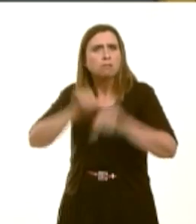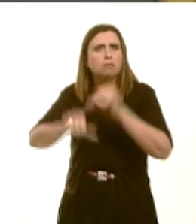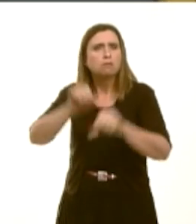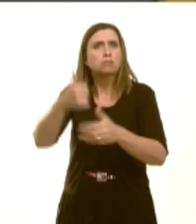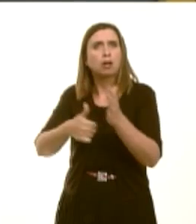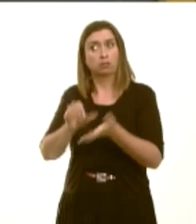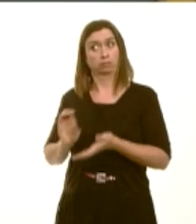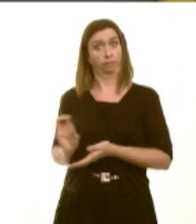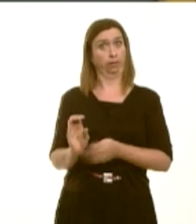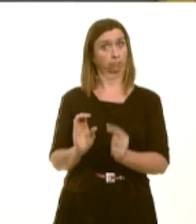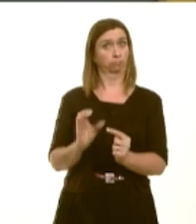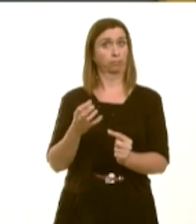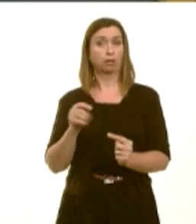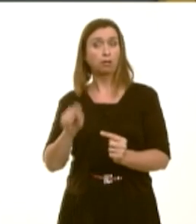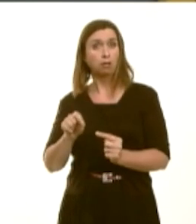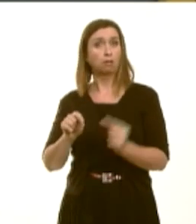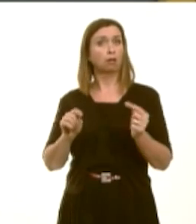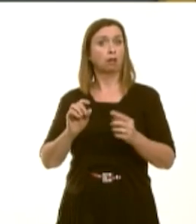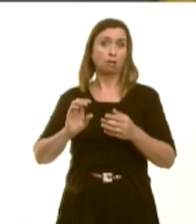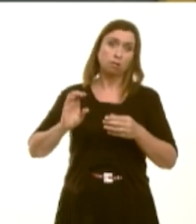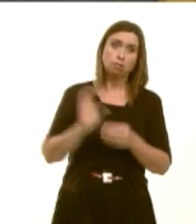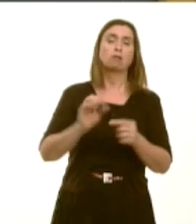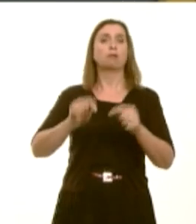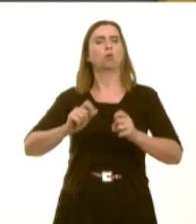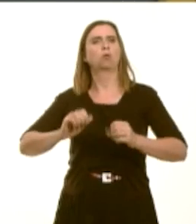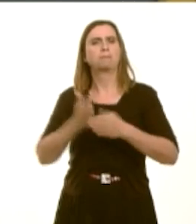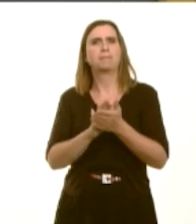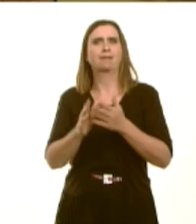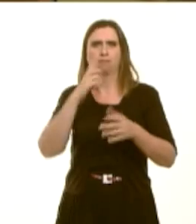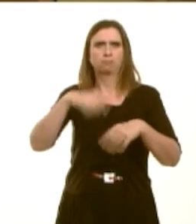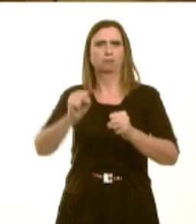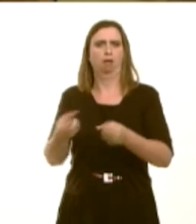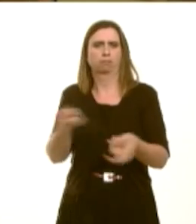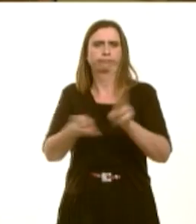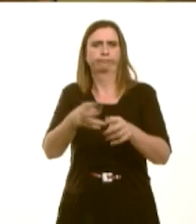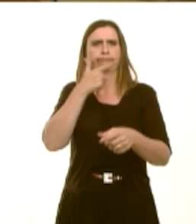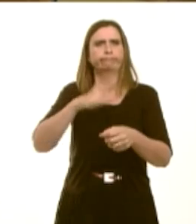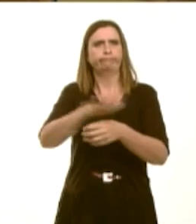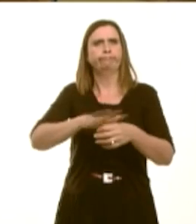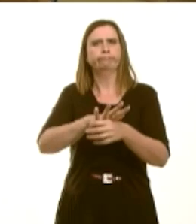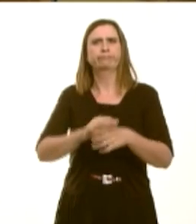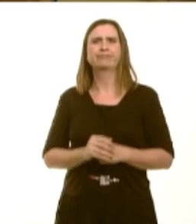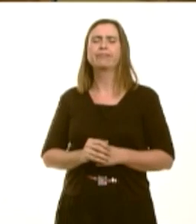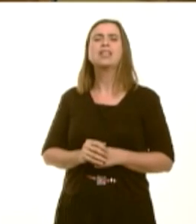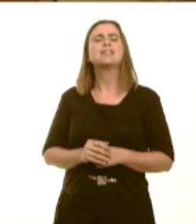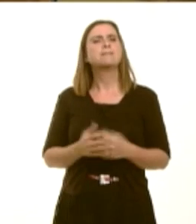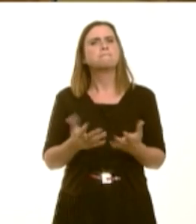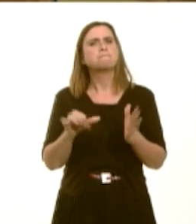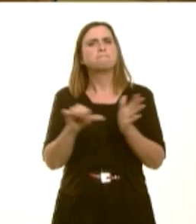that that funding is actually put into place to deliver restoration at this site? Carwyn Jones: The difficulty, as he will know, with Park Slip is thereís a financial black